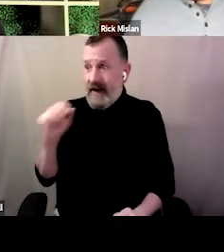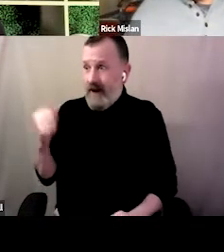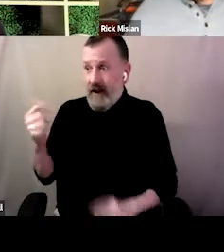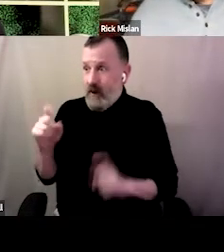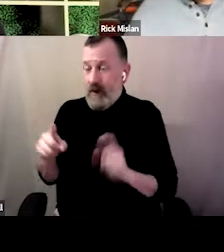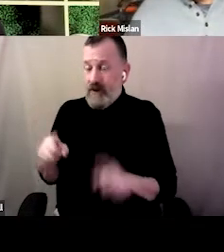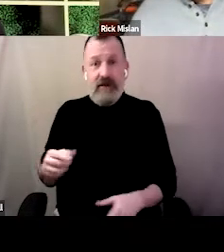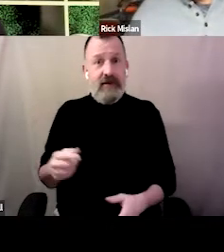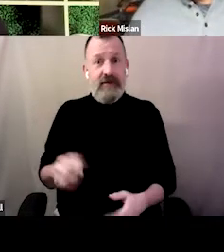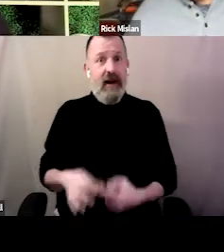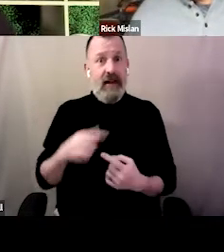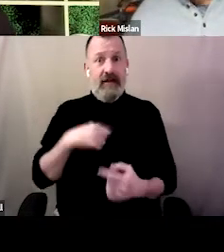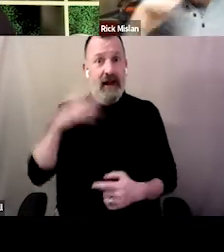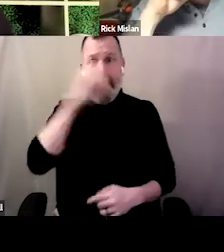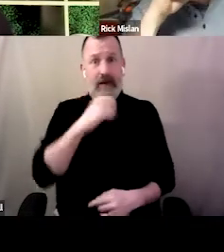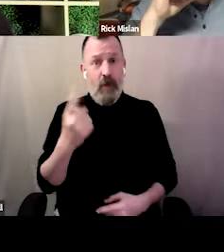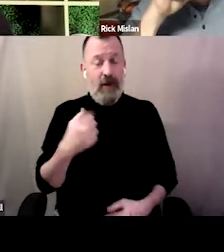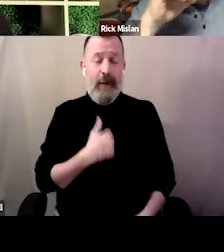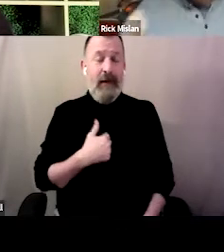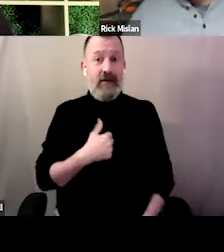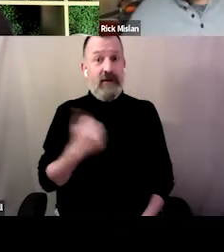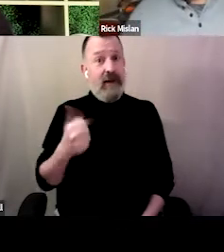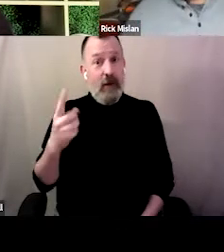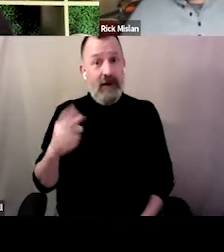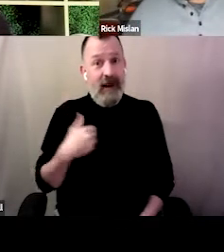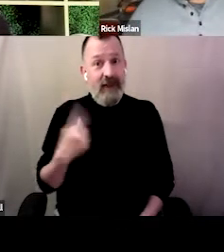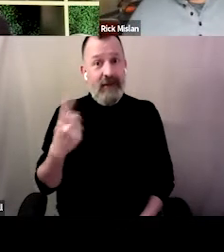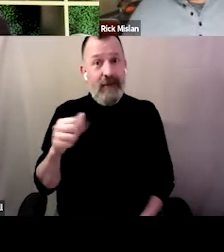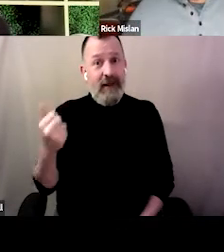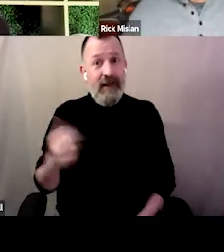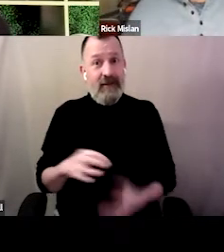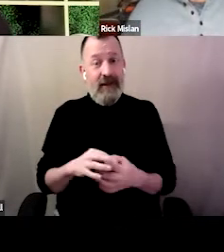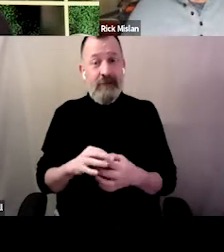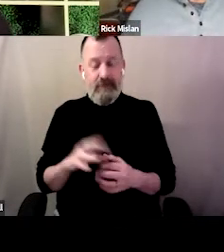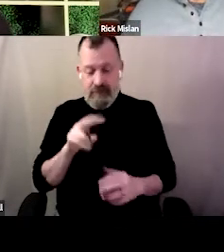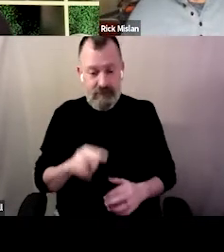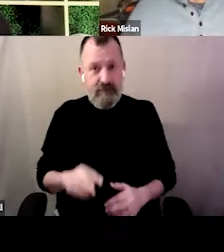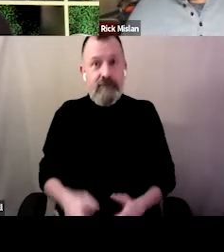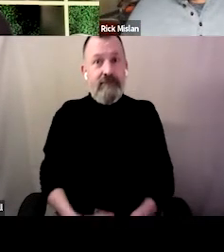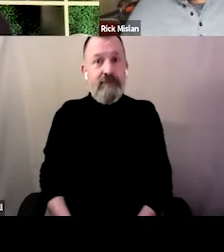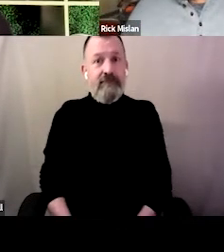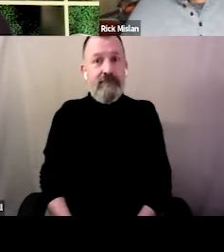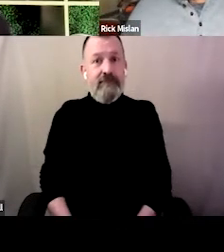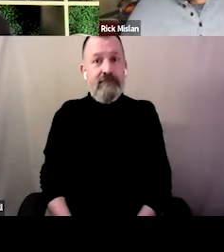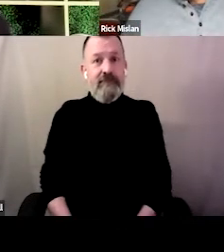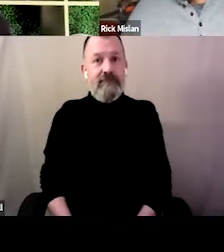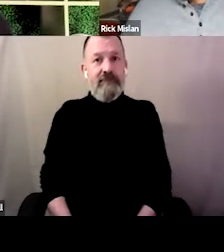unless I've missed one. I apologize. Anybody have anything else on seeking through these